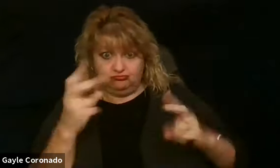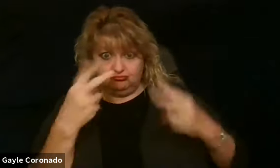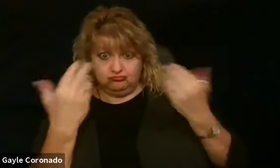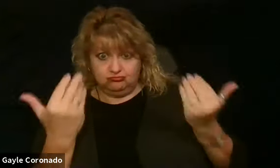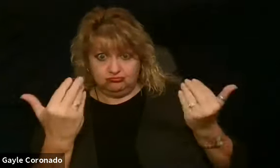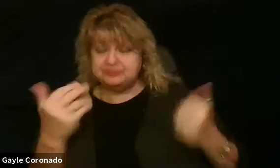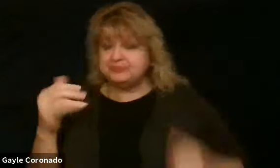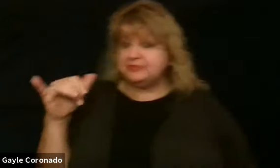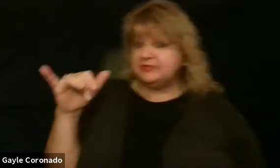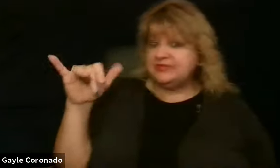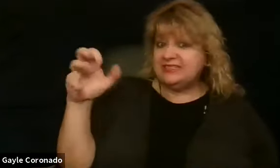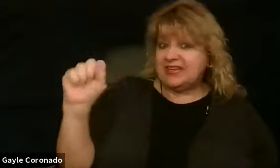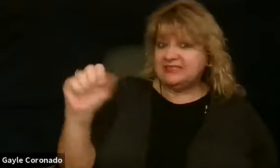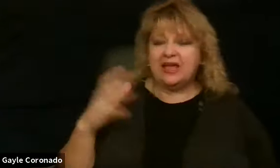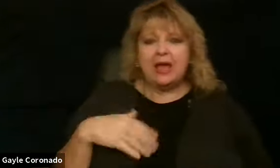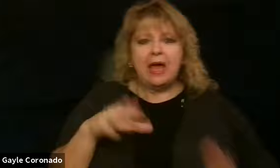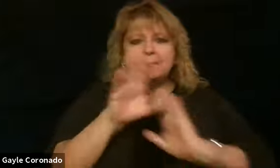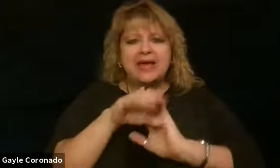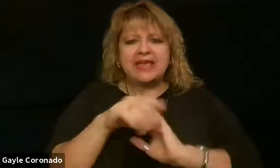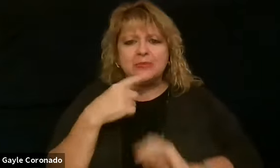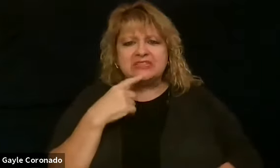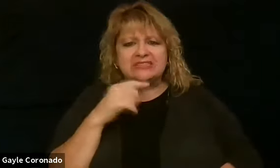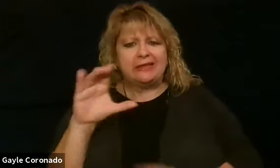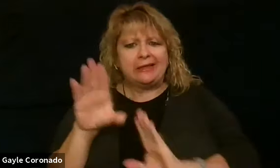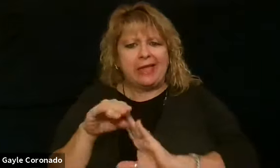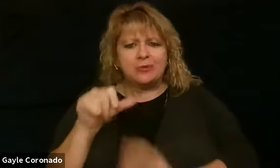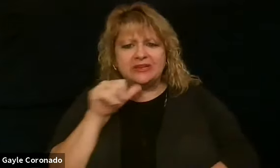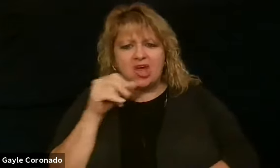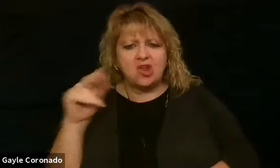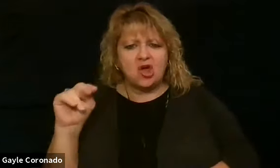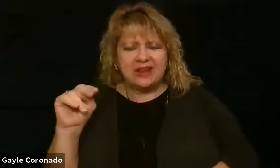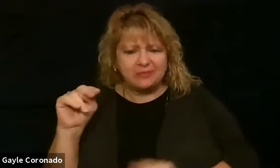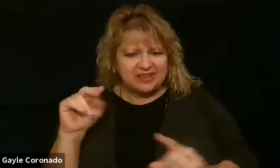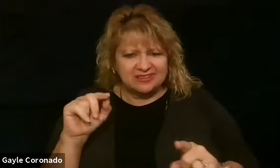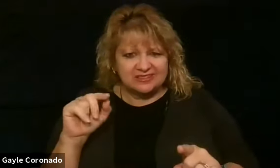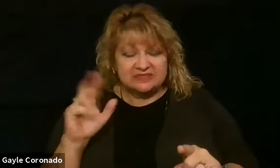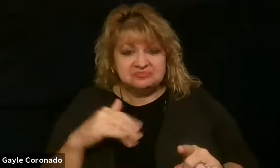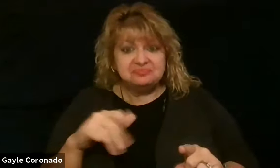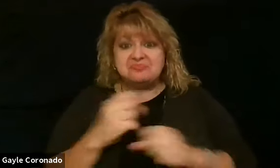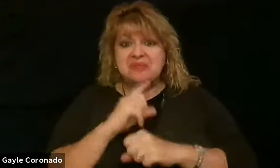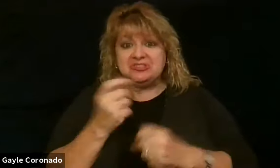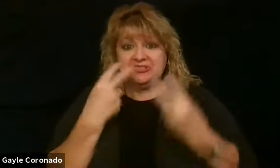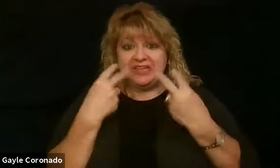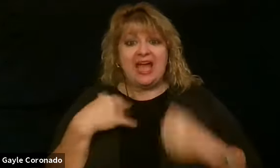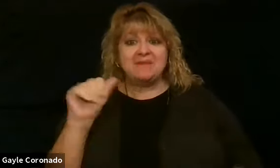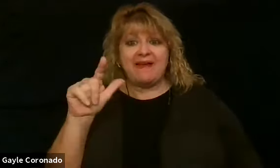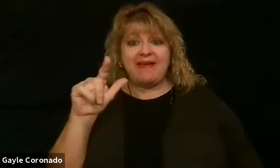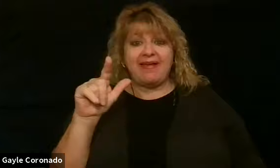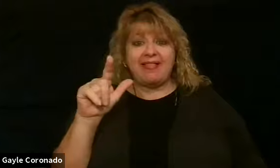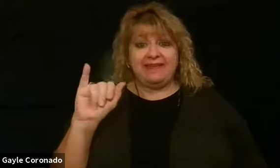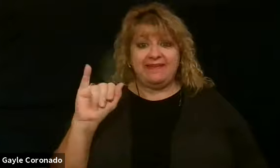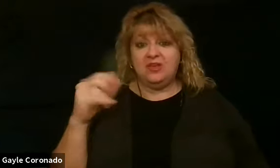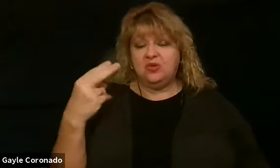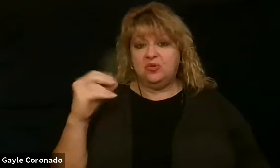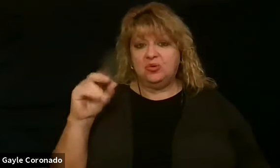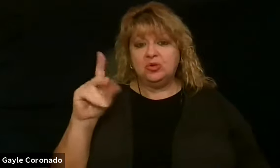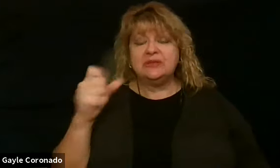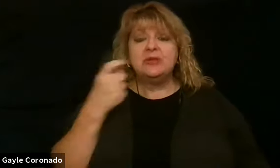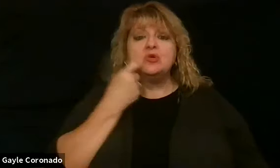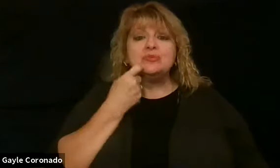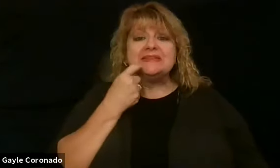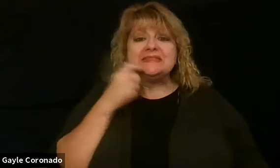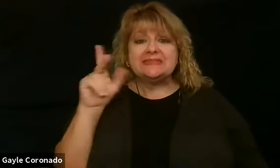Yes, okay, because my camera is saying it's not all I'm gonna make sure everyone can see me, but Hi I'm Ali, Ali hooks, I'm a recent kidney transplant recipient.